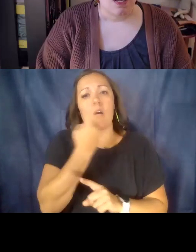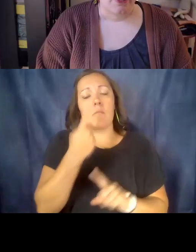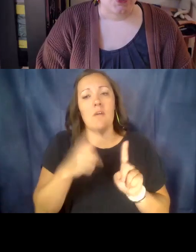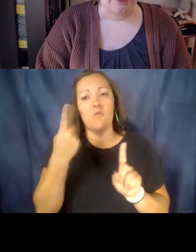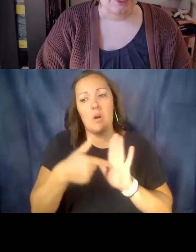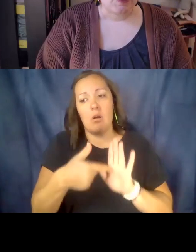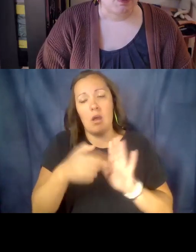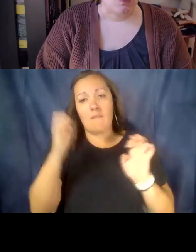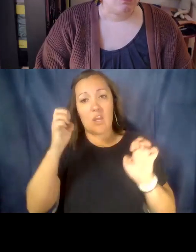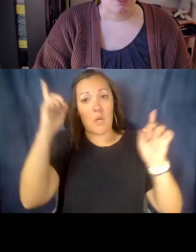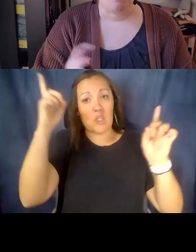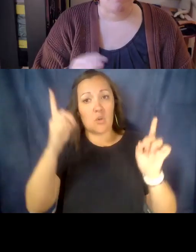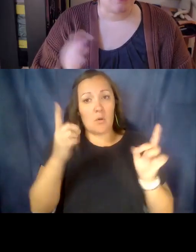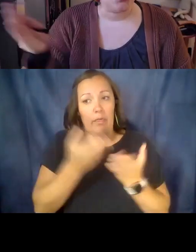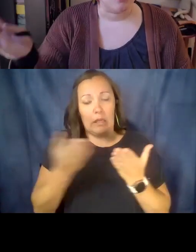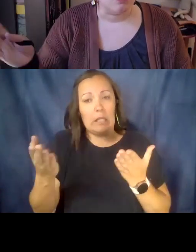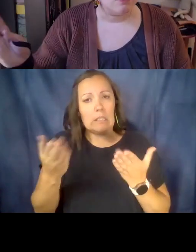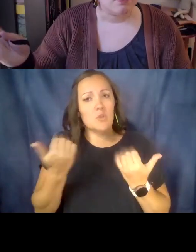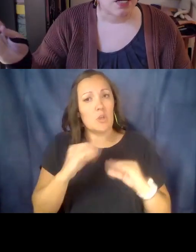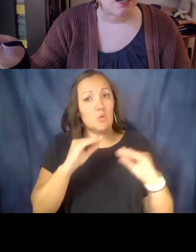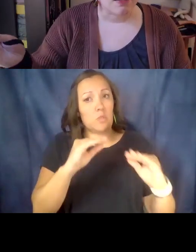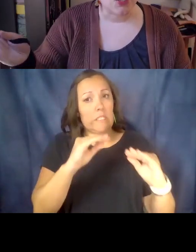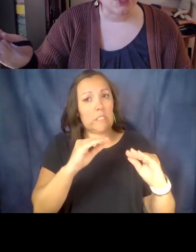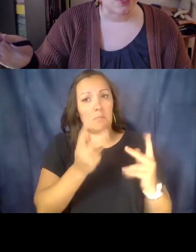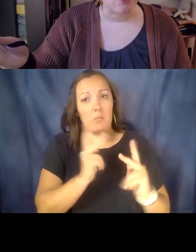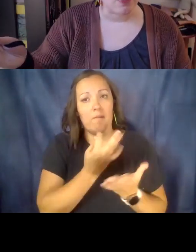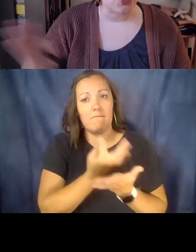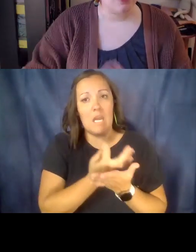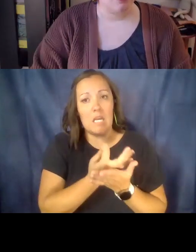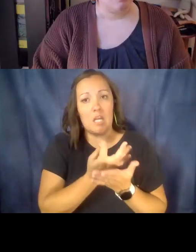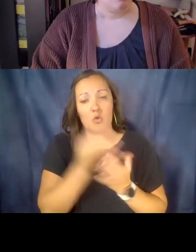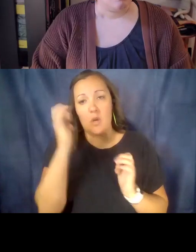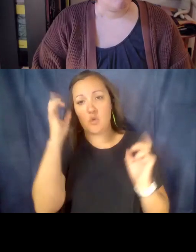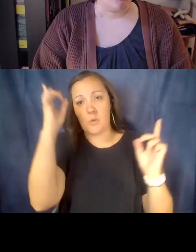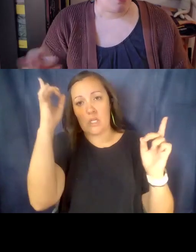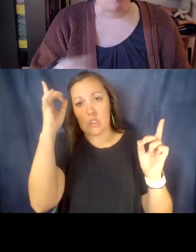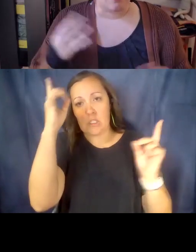and you're trying to teach people the financial education information, if they are not already